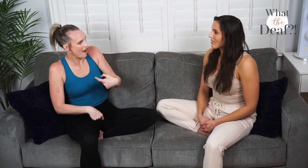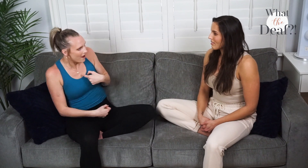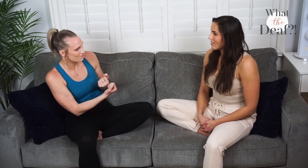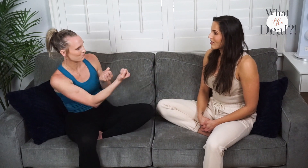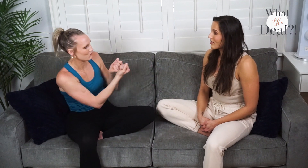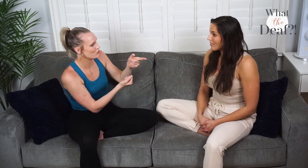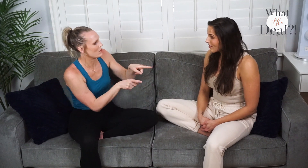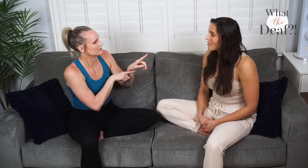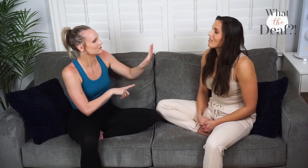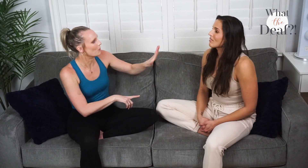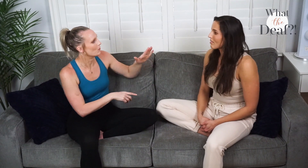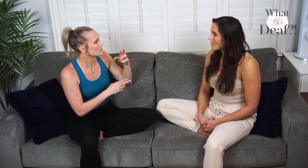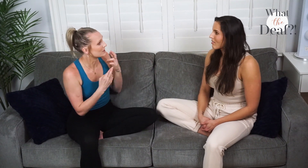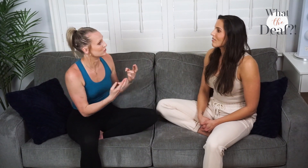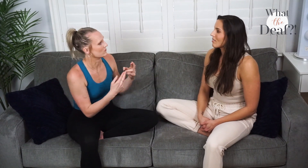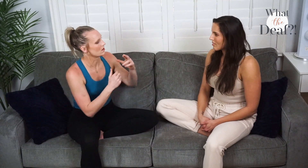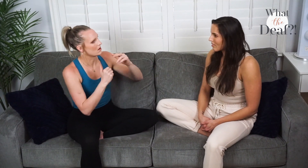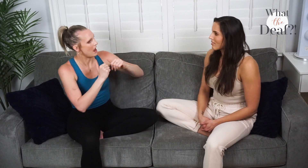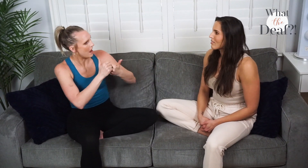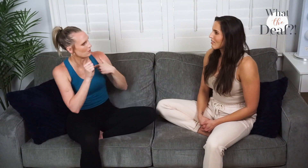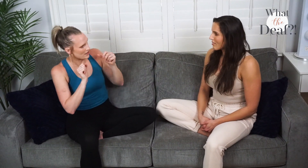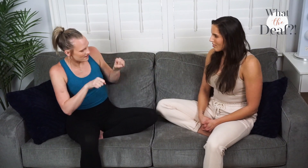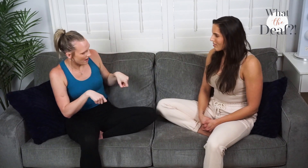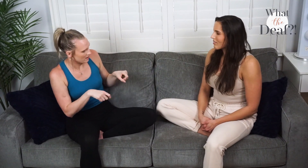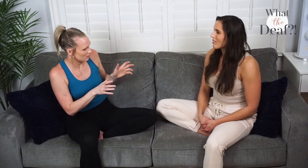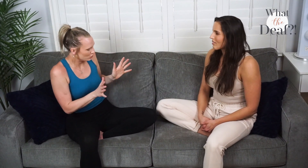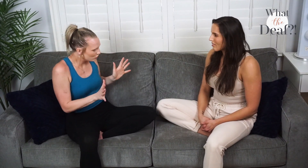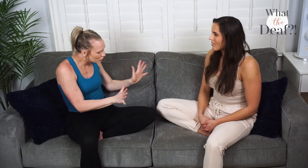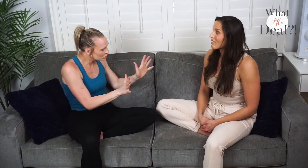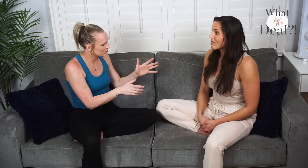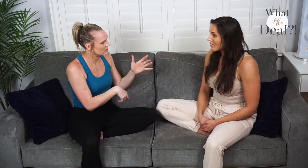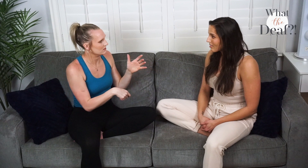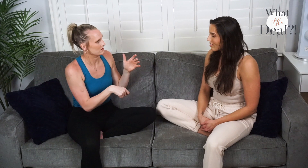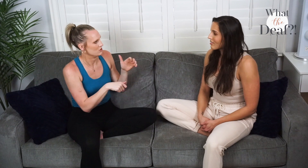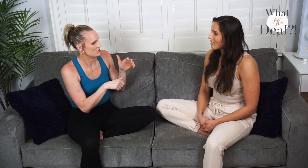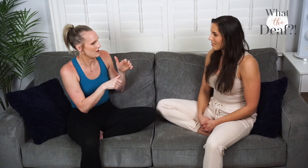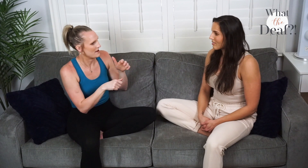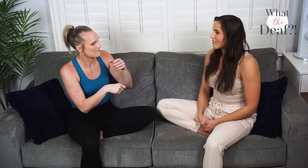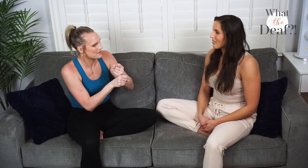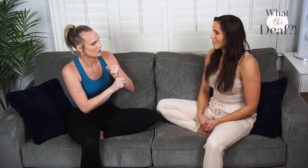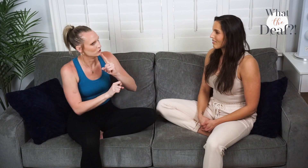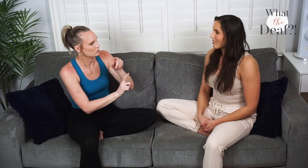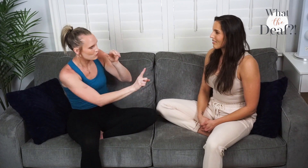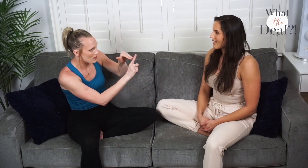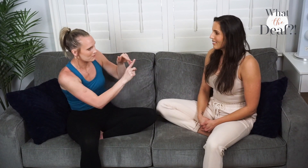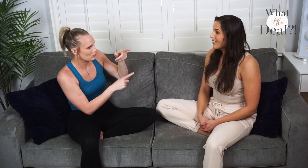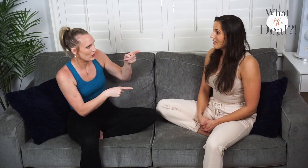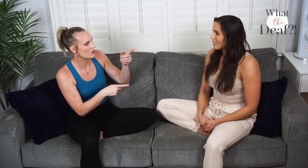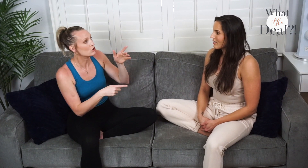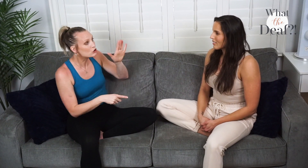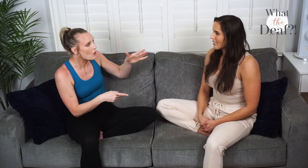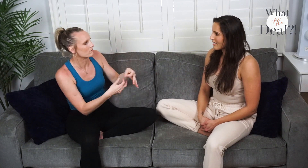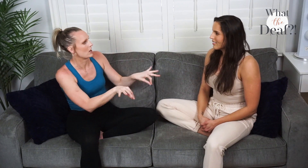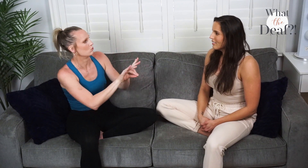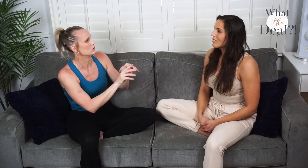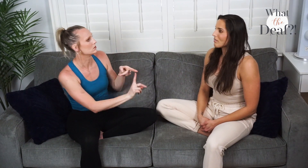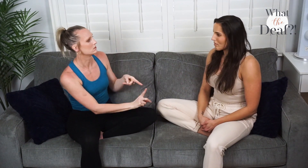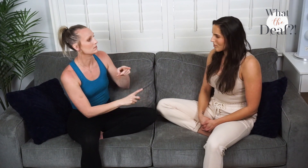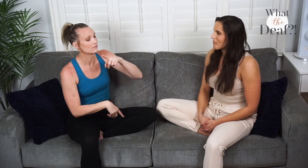how I can support you as your best friend, how I can encourage you and make sure that I remind you of your importance.